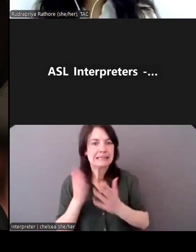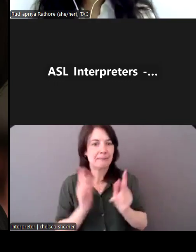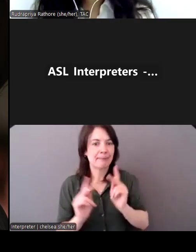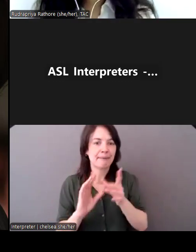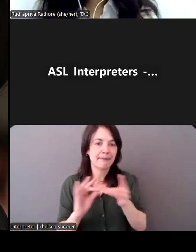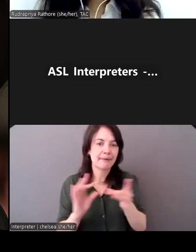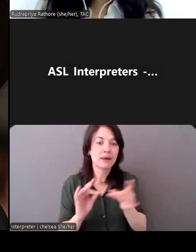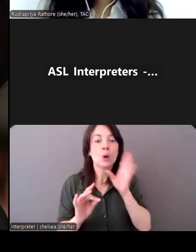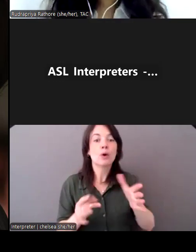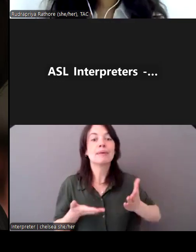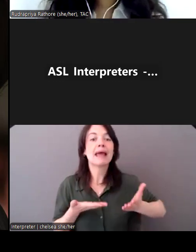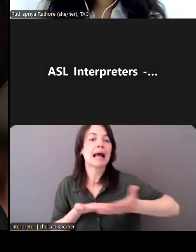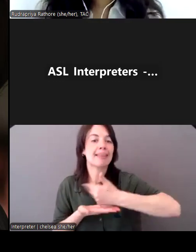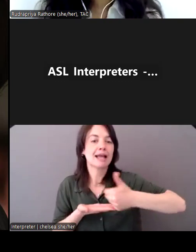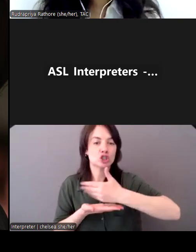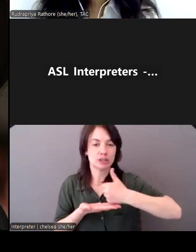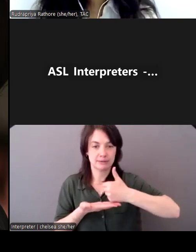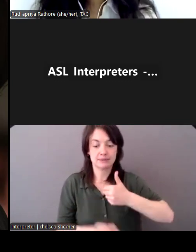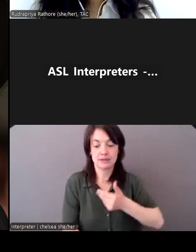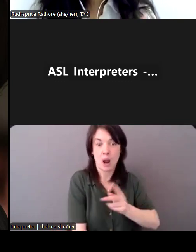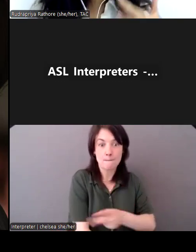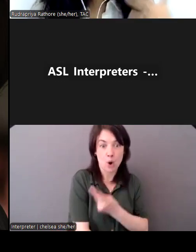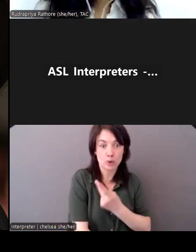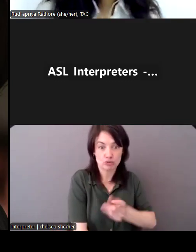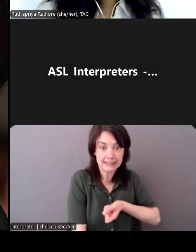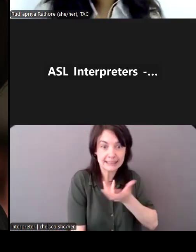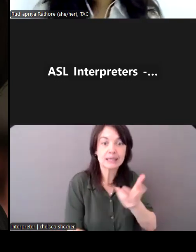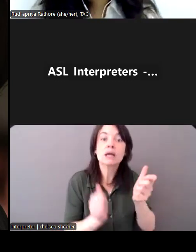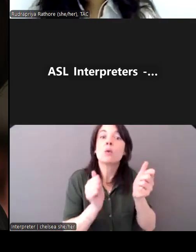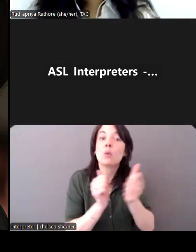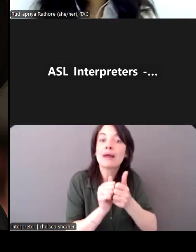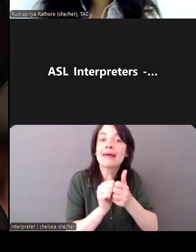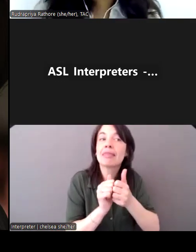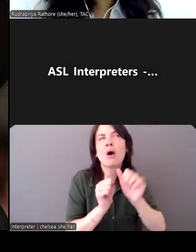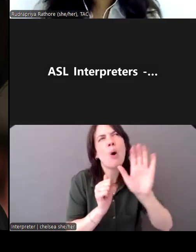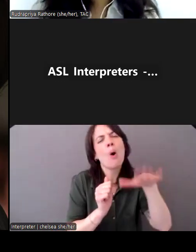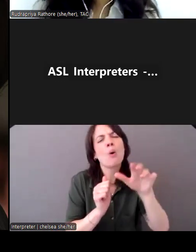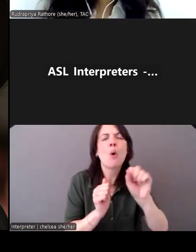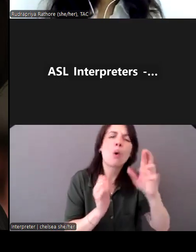poetry or poetry with some illustrations or you know if I can't get illustrations it will be a